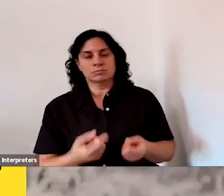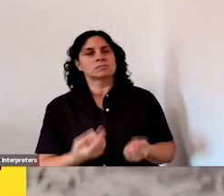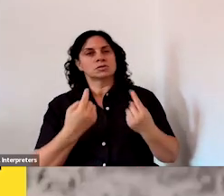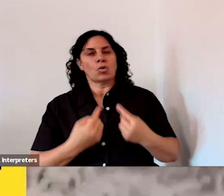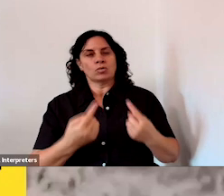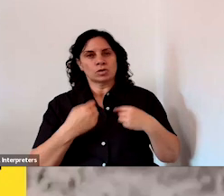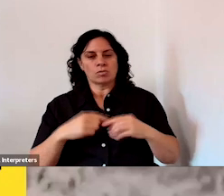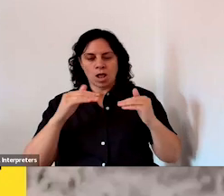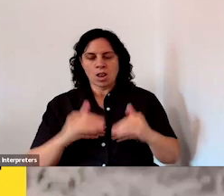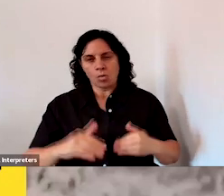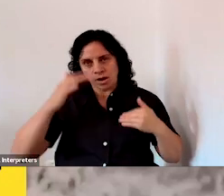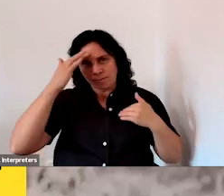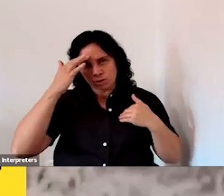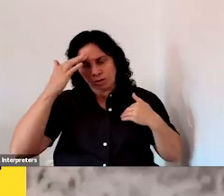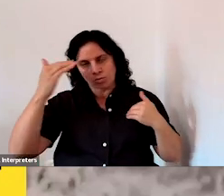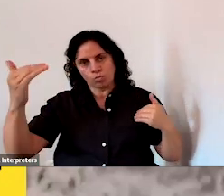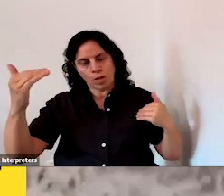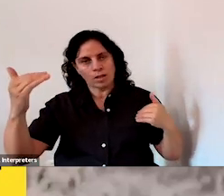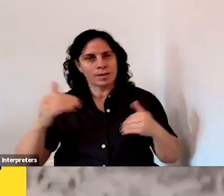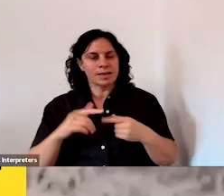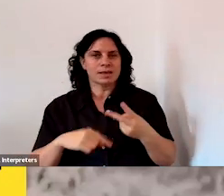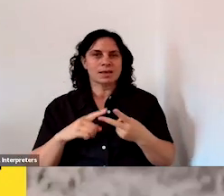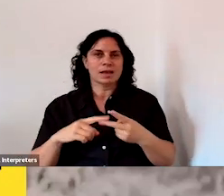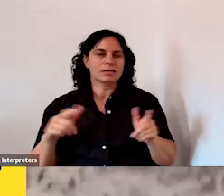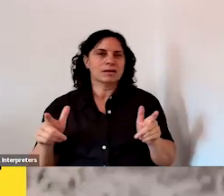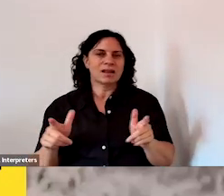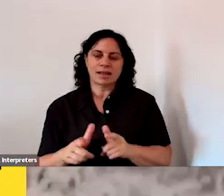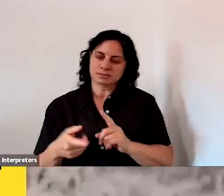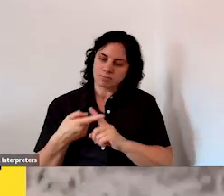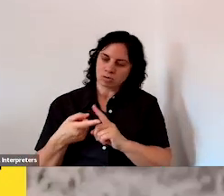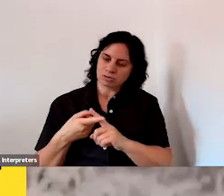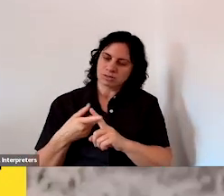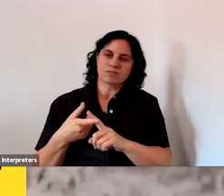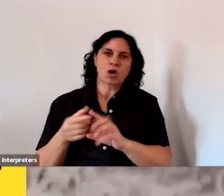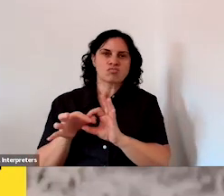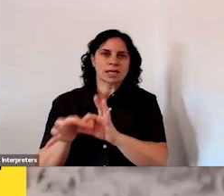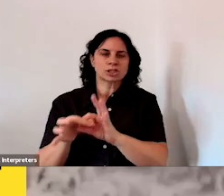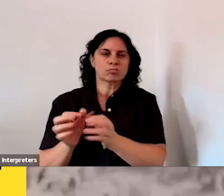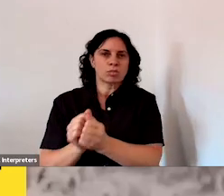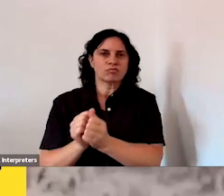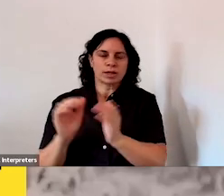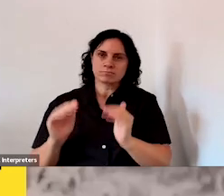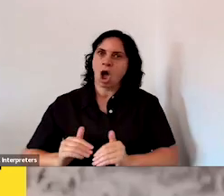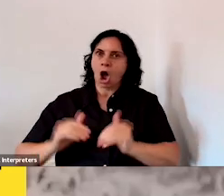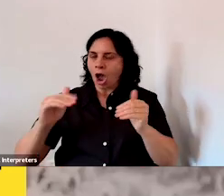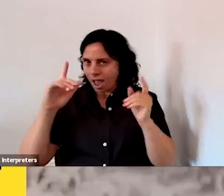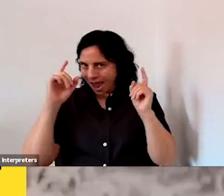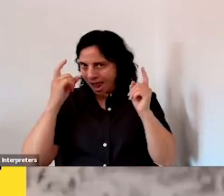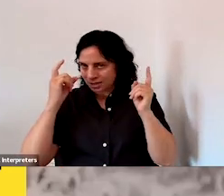mental wellbeing, less positive relationships and higher anxiety symptoms and higher depression symptoms.